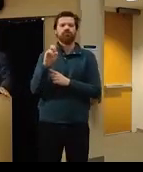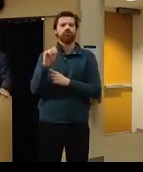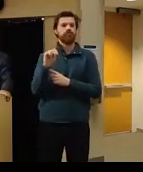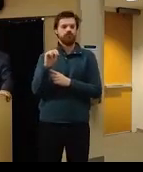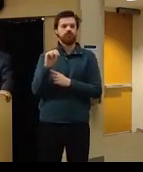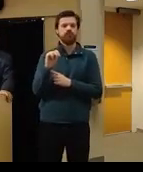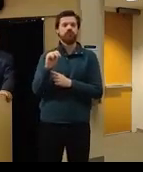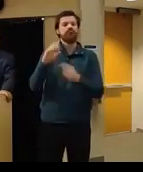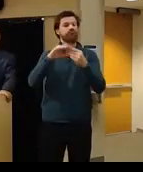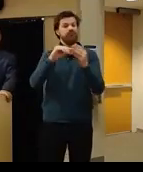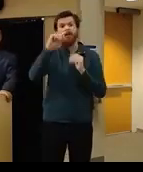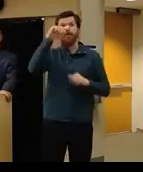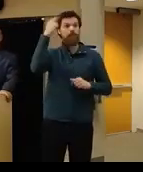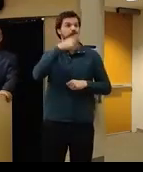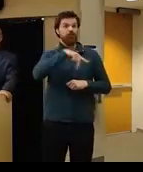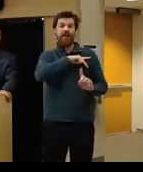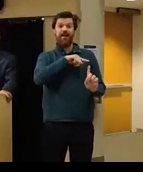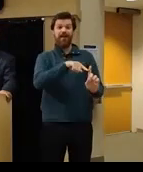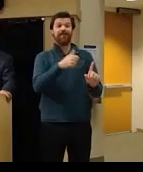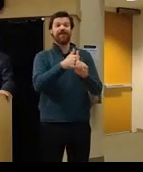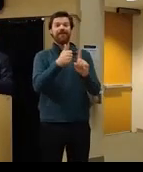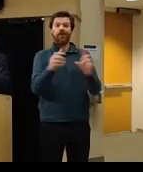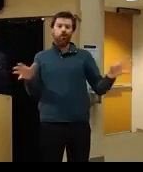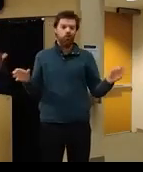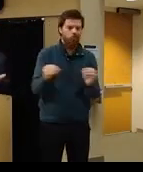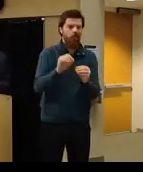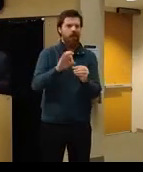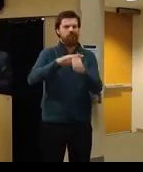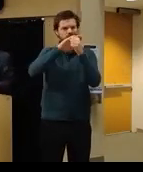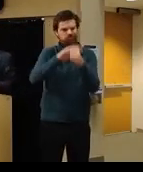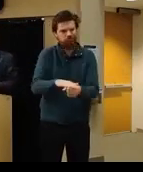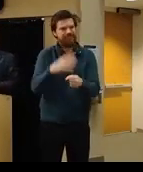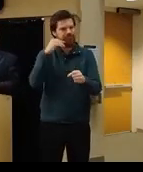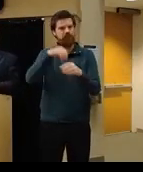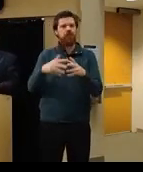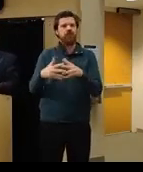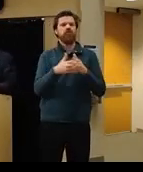that the black personality is viewed as a sum total of Oppression experienced in America that